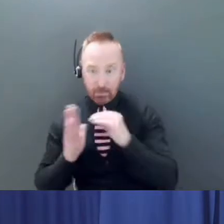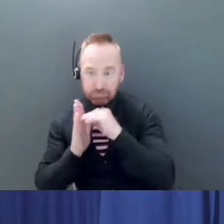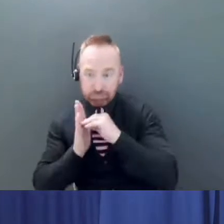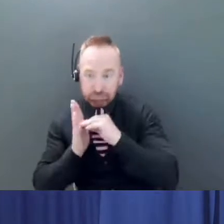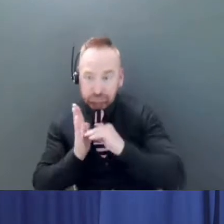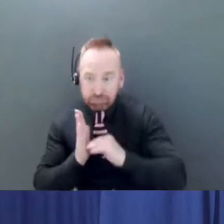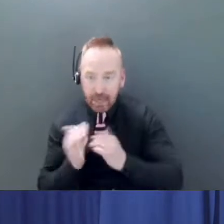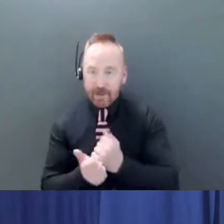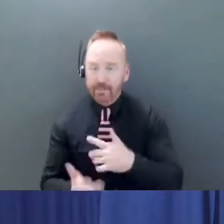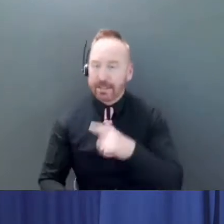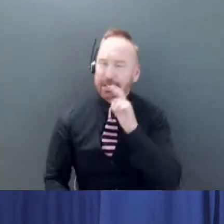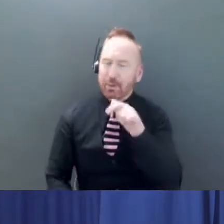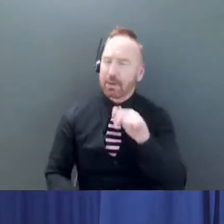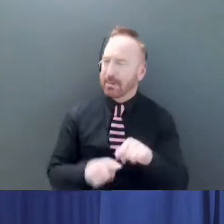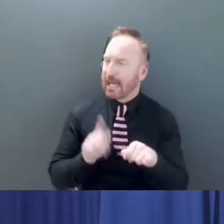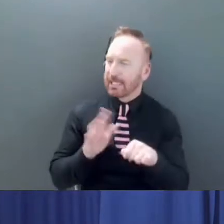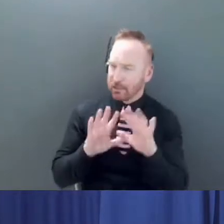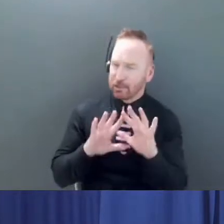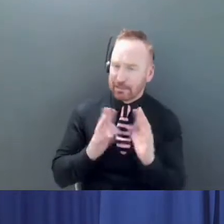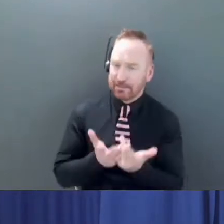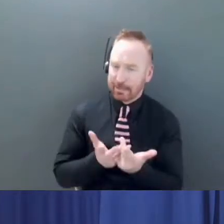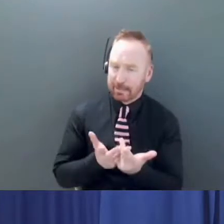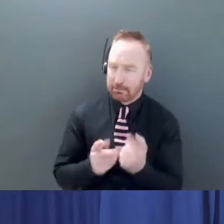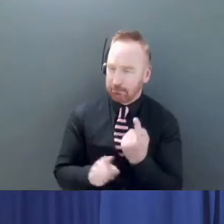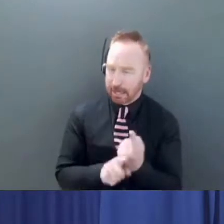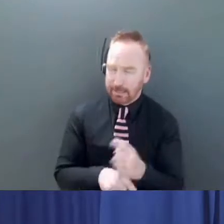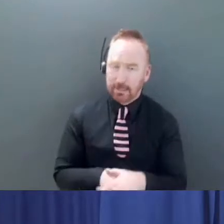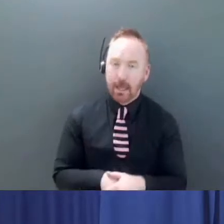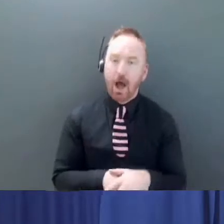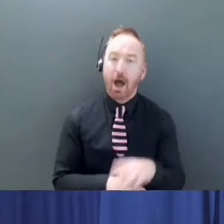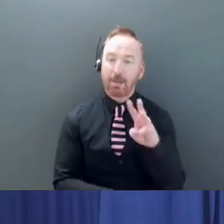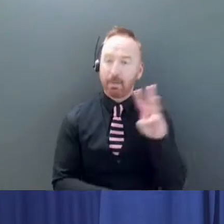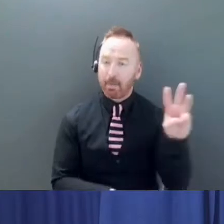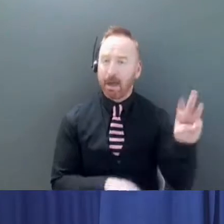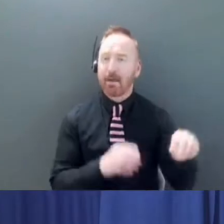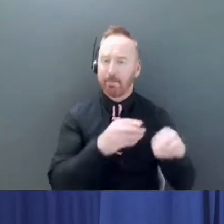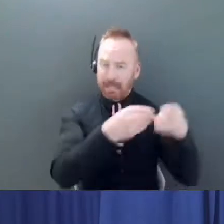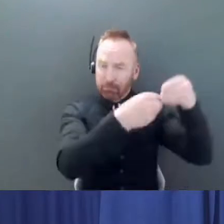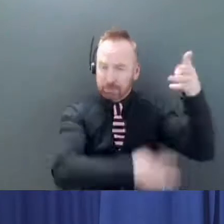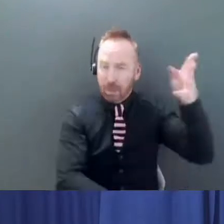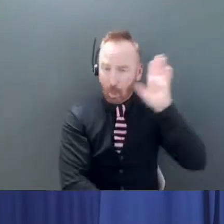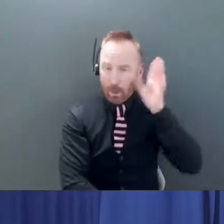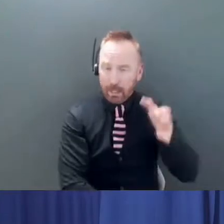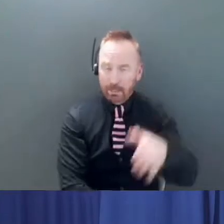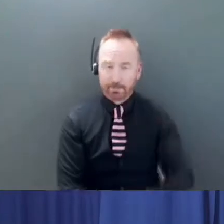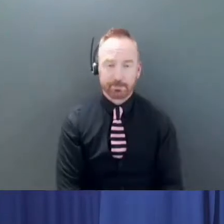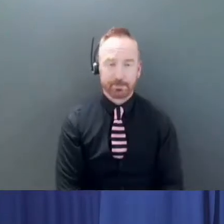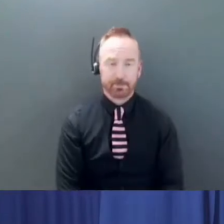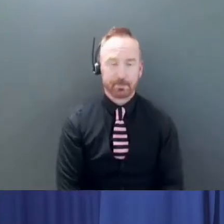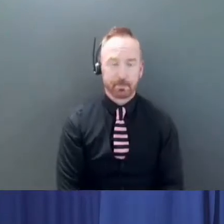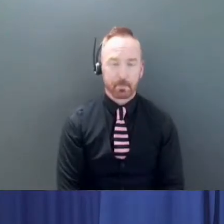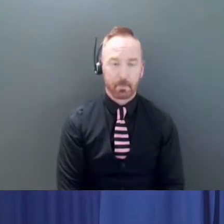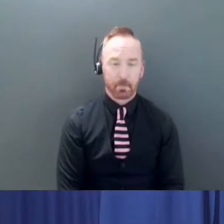written guidance. That is the gist and it will be reflected in the written guidance on the website. I'm fine.